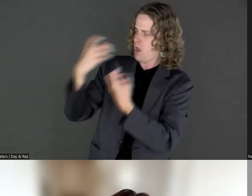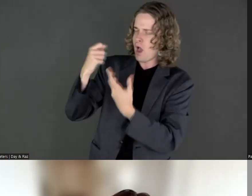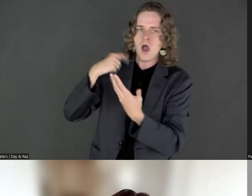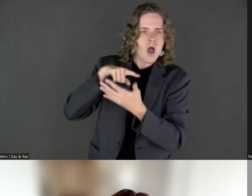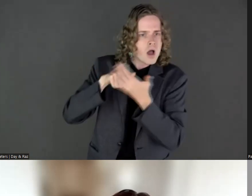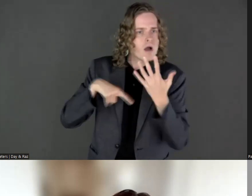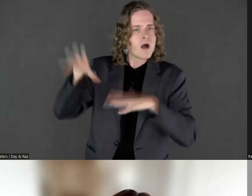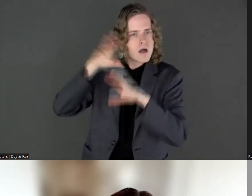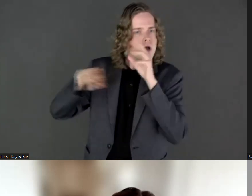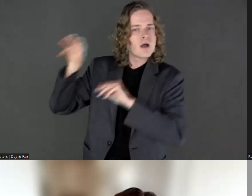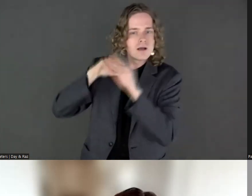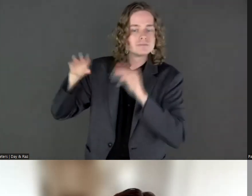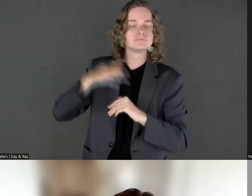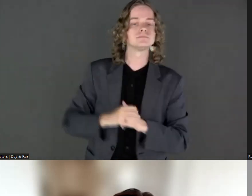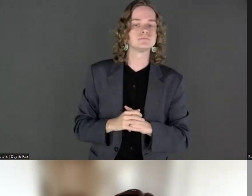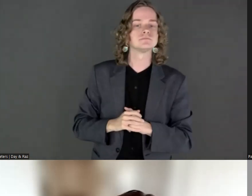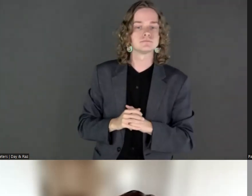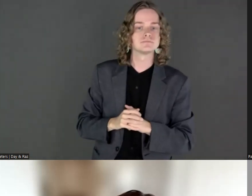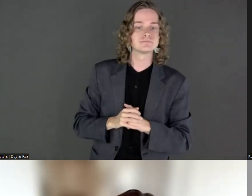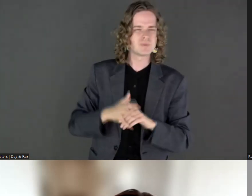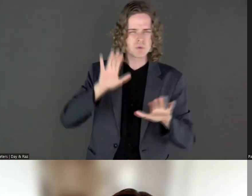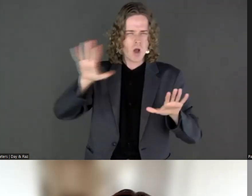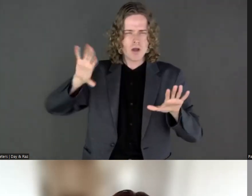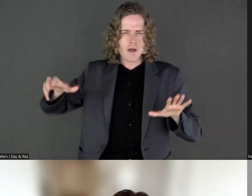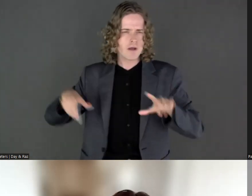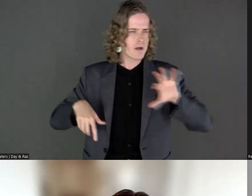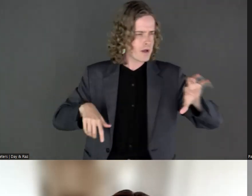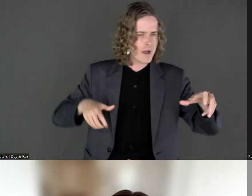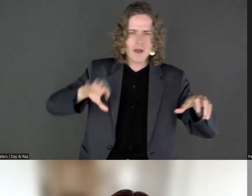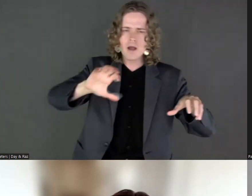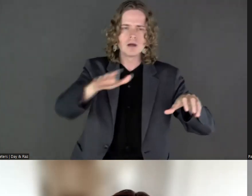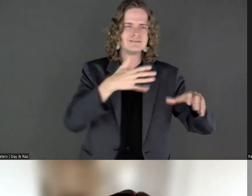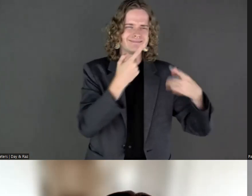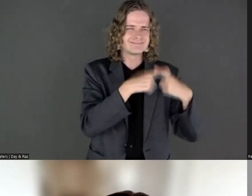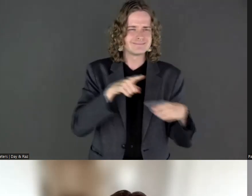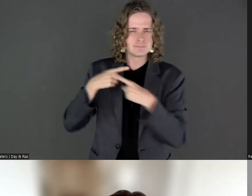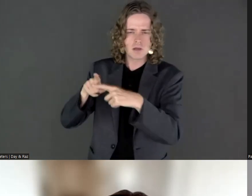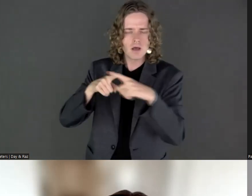really highlighted to me the value in having the Disability Reference Group bringing together